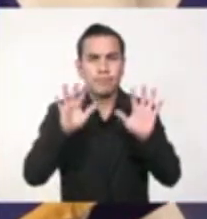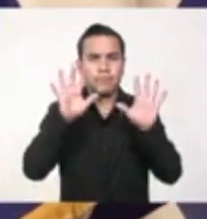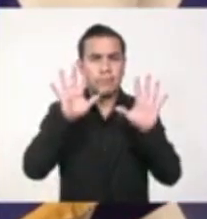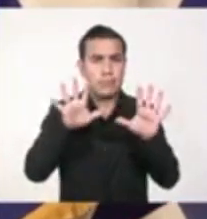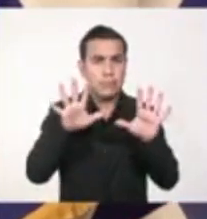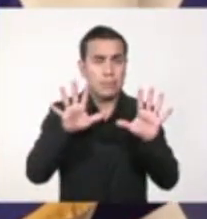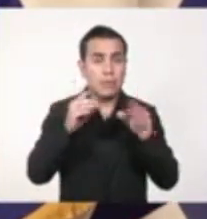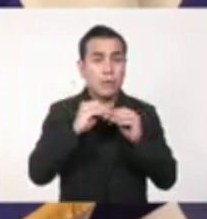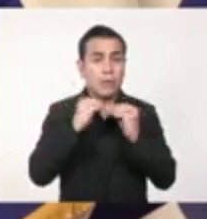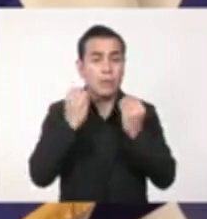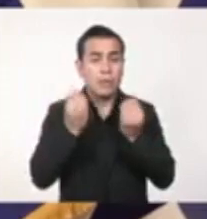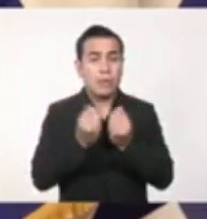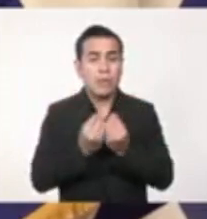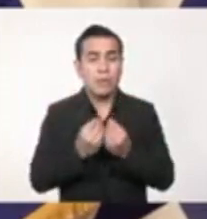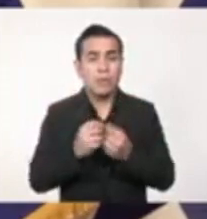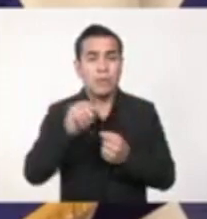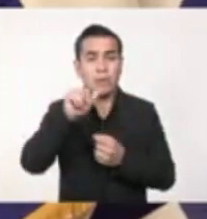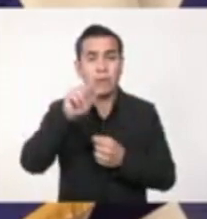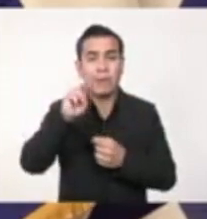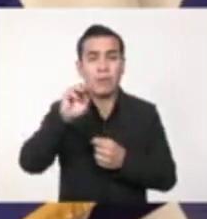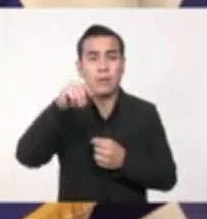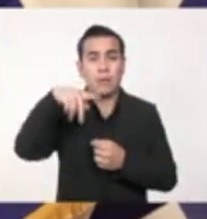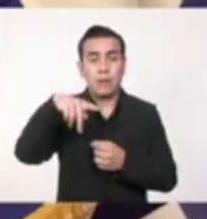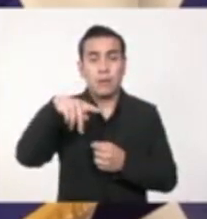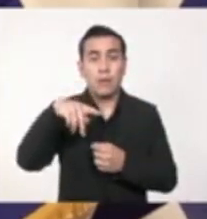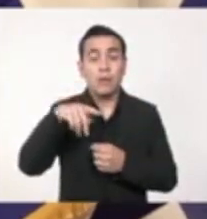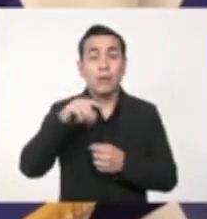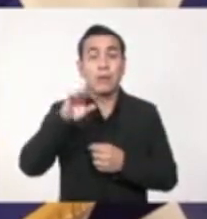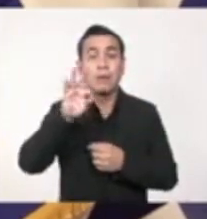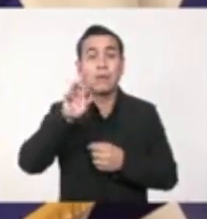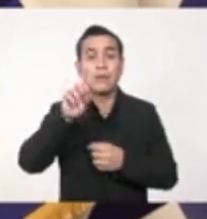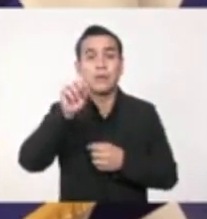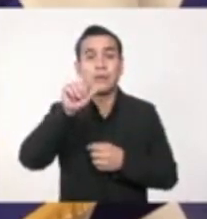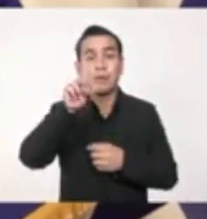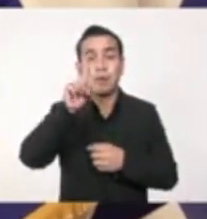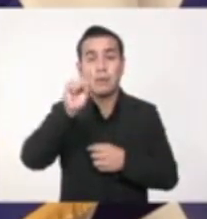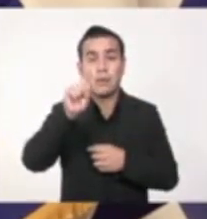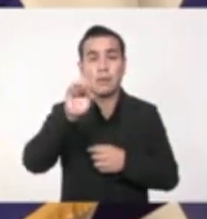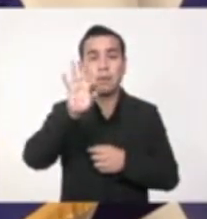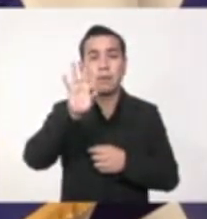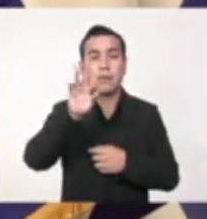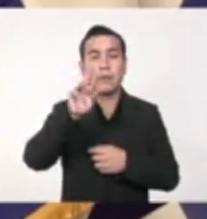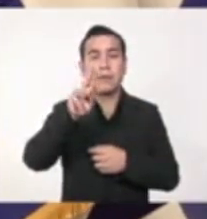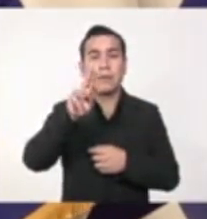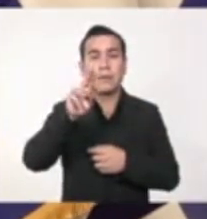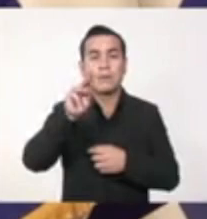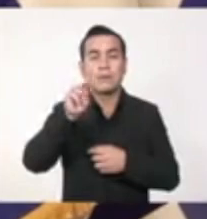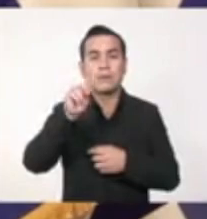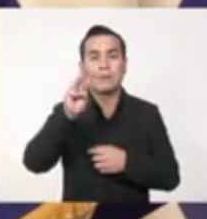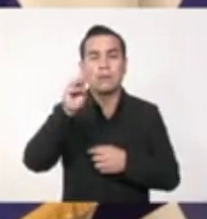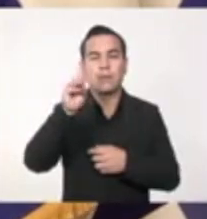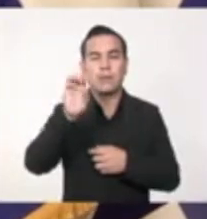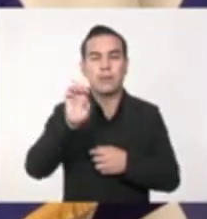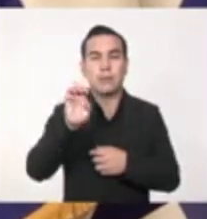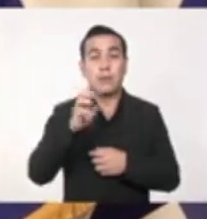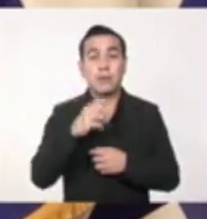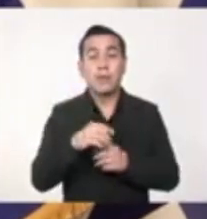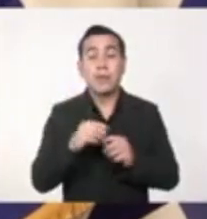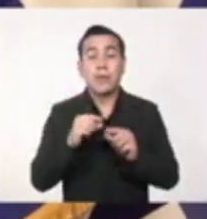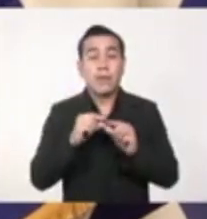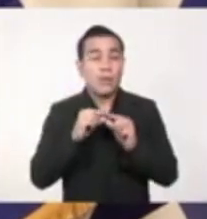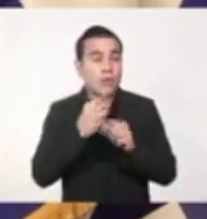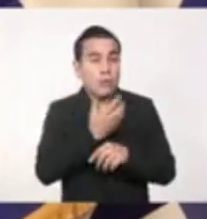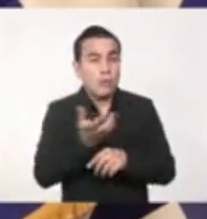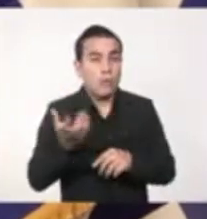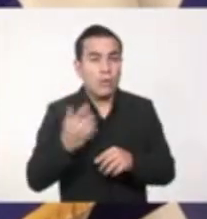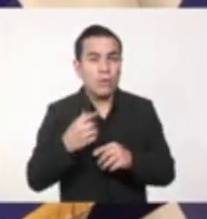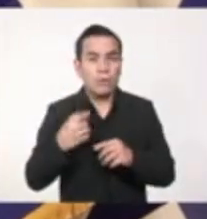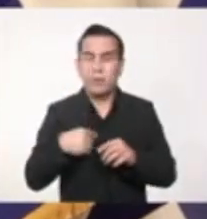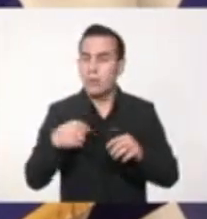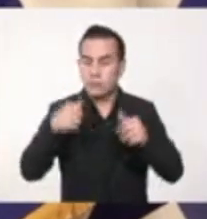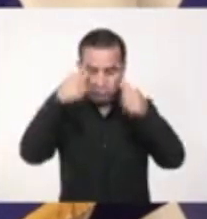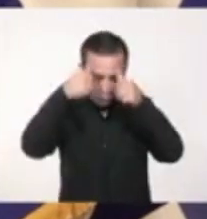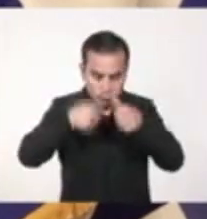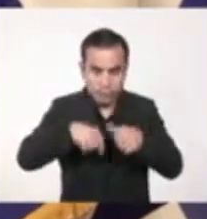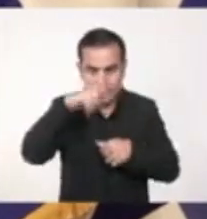ANEP, FUSADES, FUNDE, Chamber of Commerce the ten opponents and